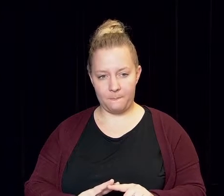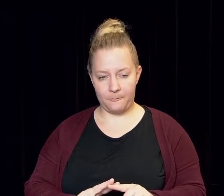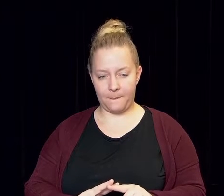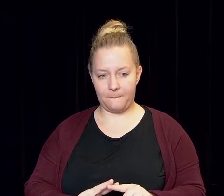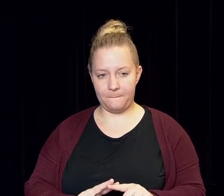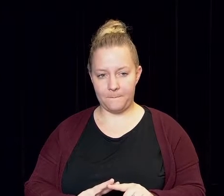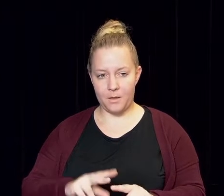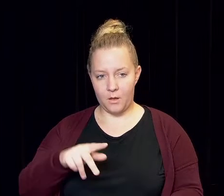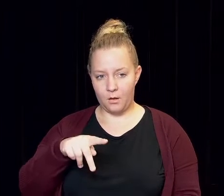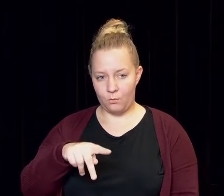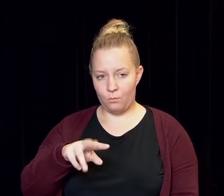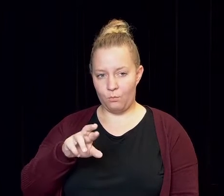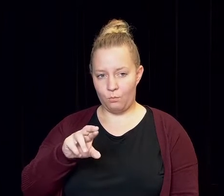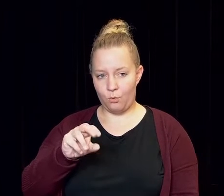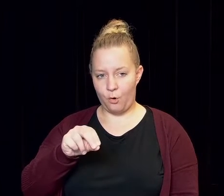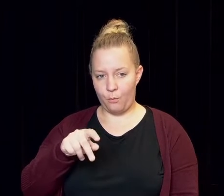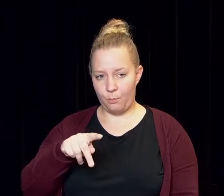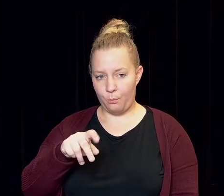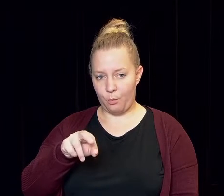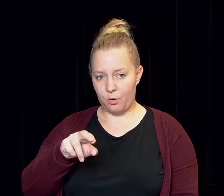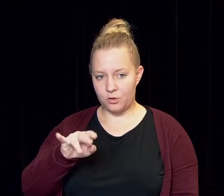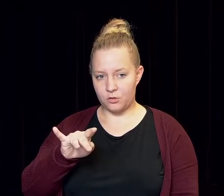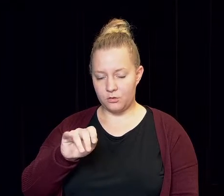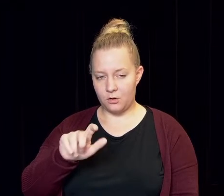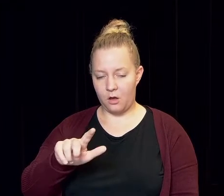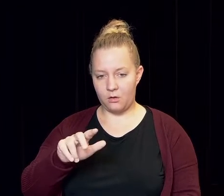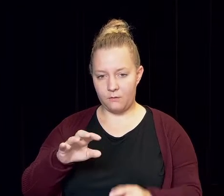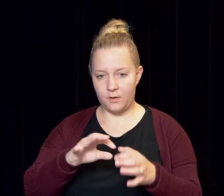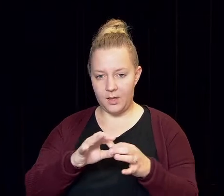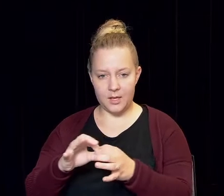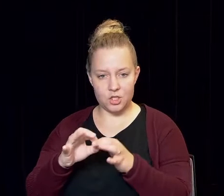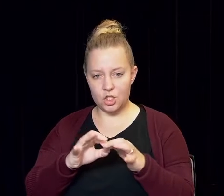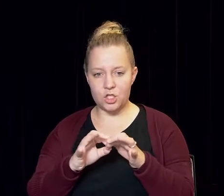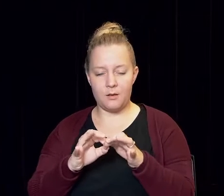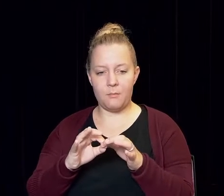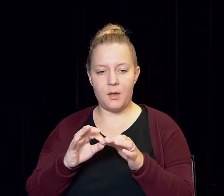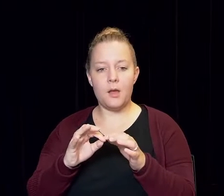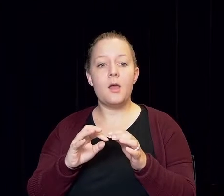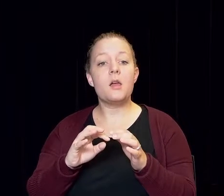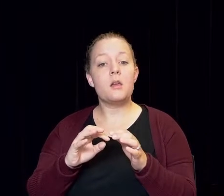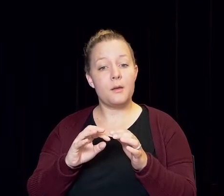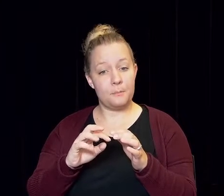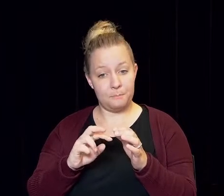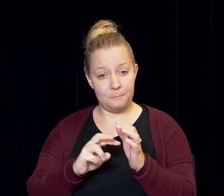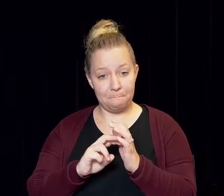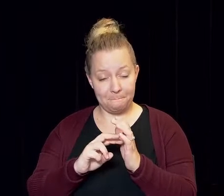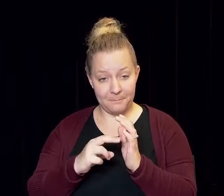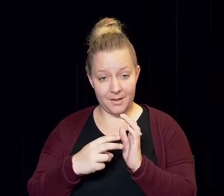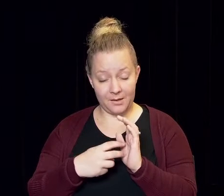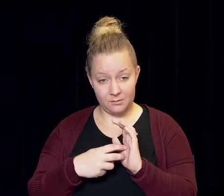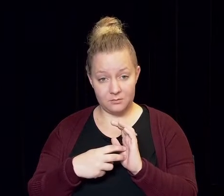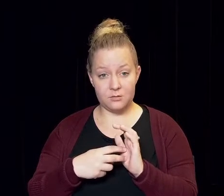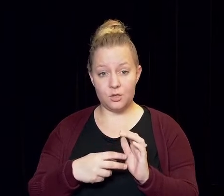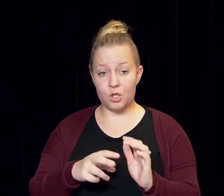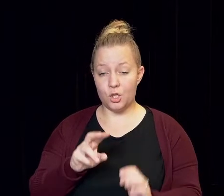a proportional relationship is when two